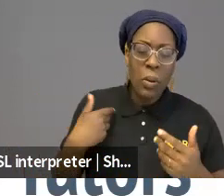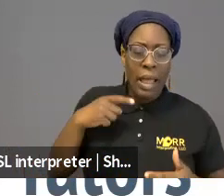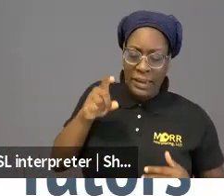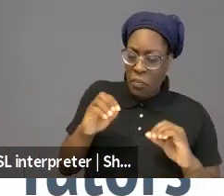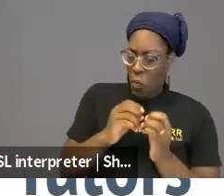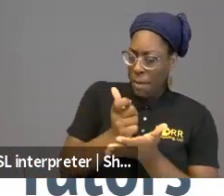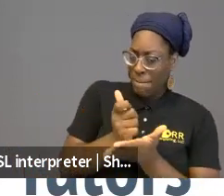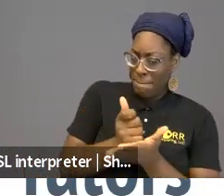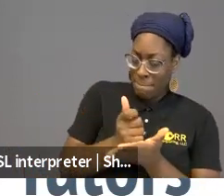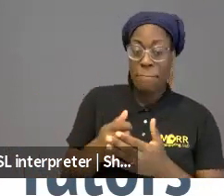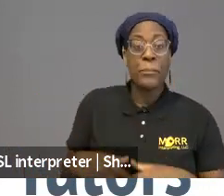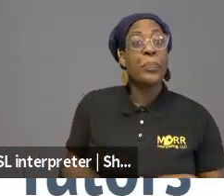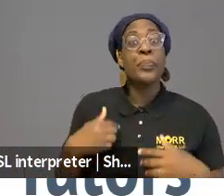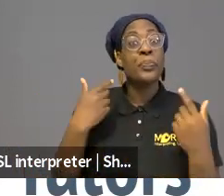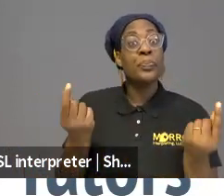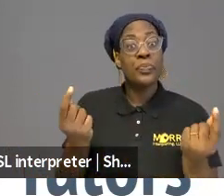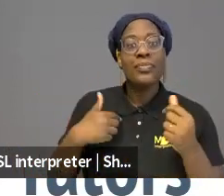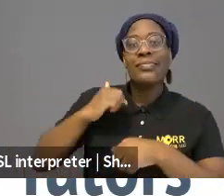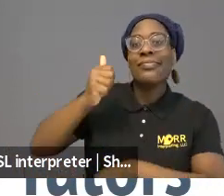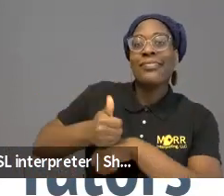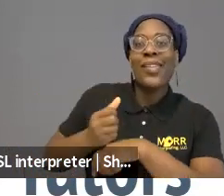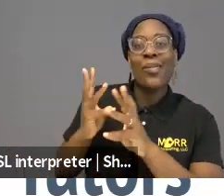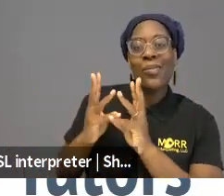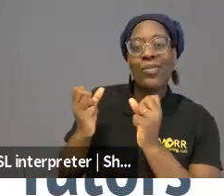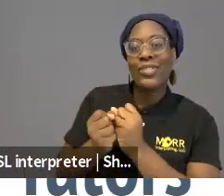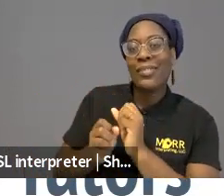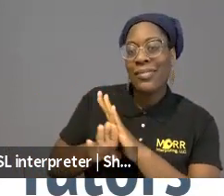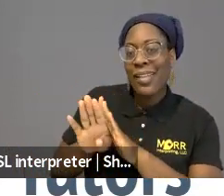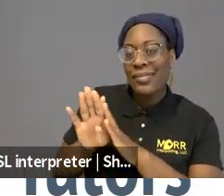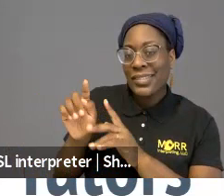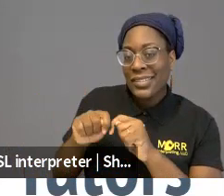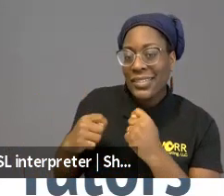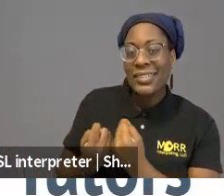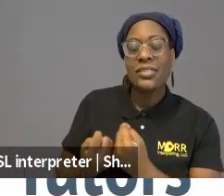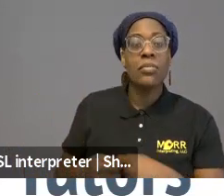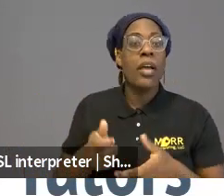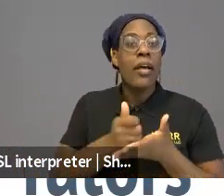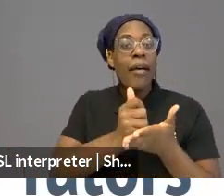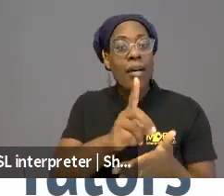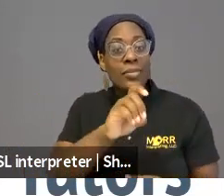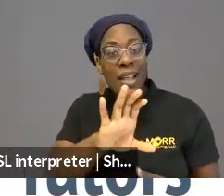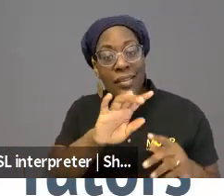Workshop Development Team, a Tutor Education Team, a Help Documents Team, etc. The teams